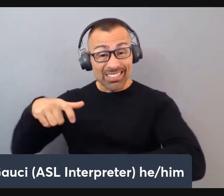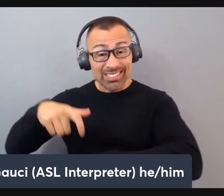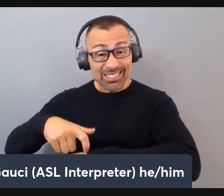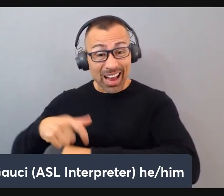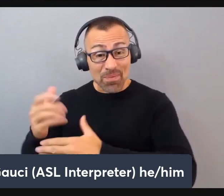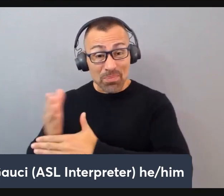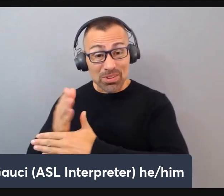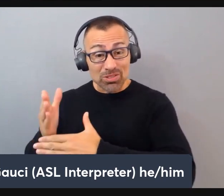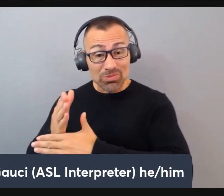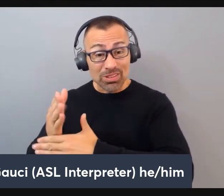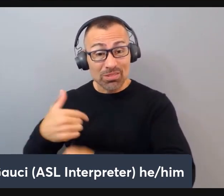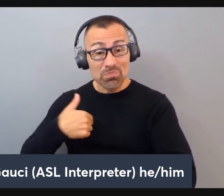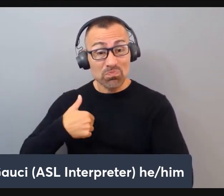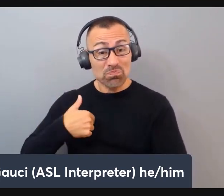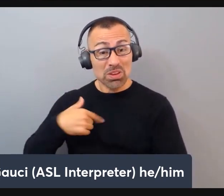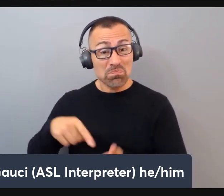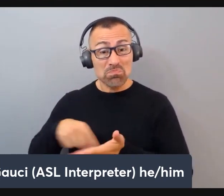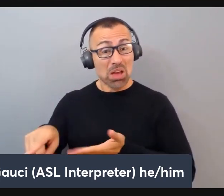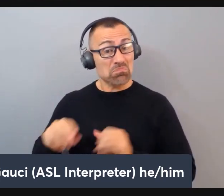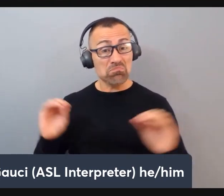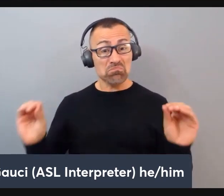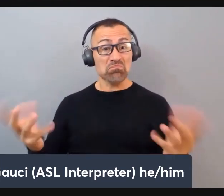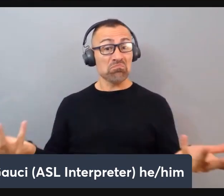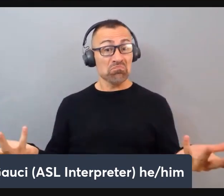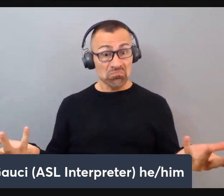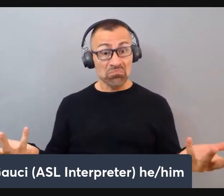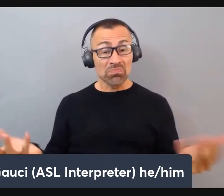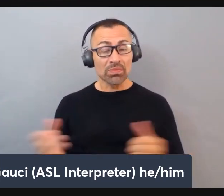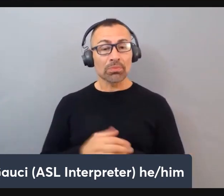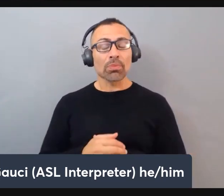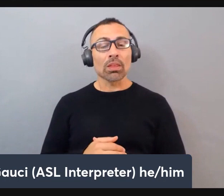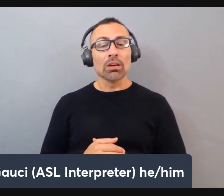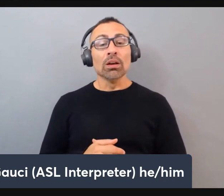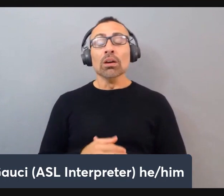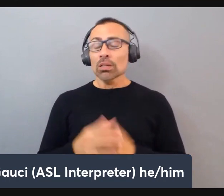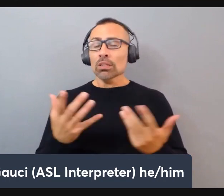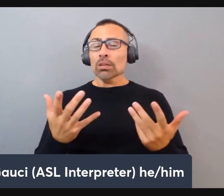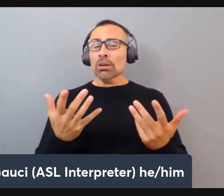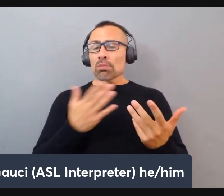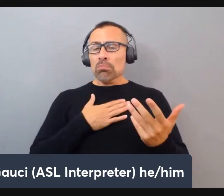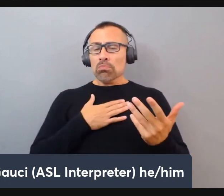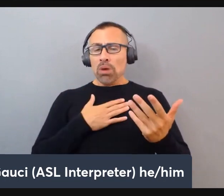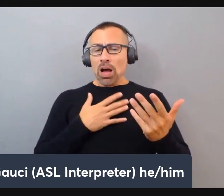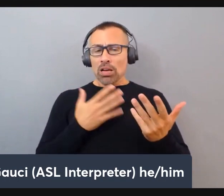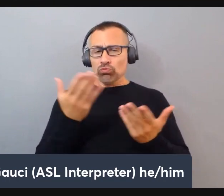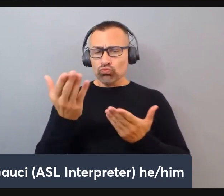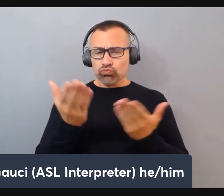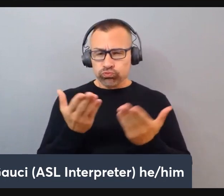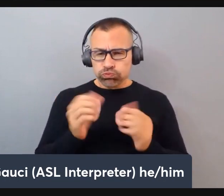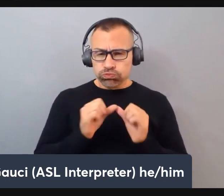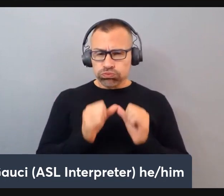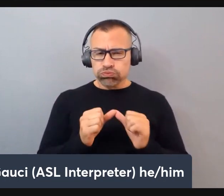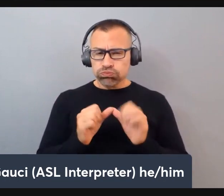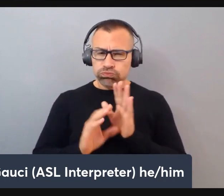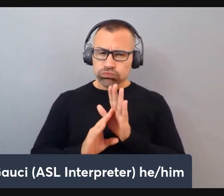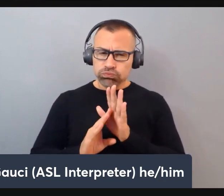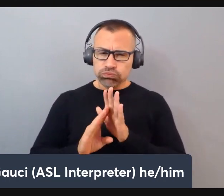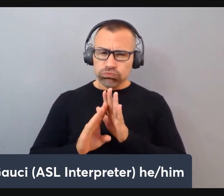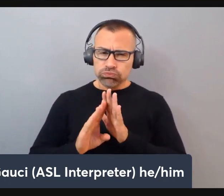Now, as I sort of develop my service though, I could reach a point where there is a decent amount of traffic,